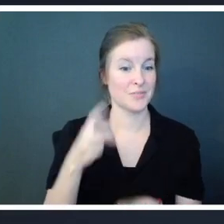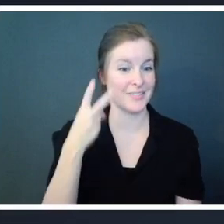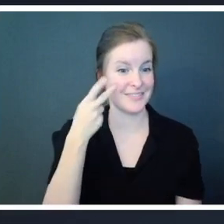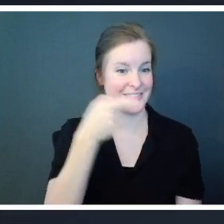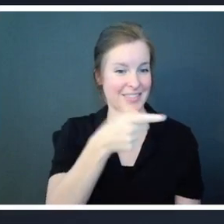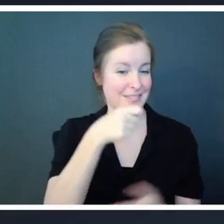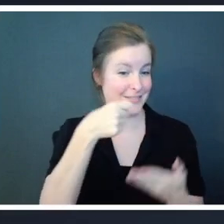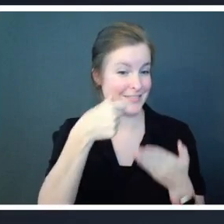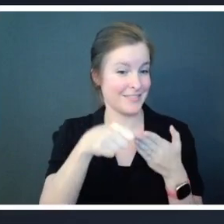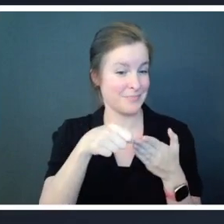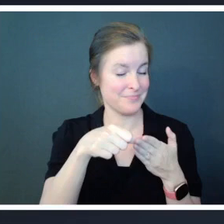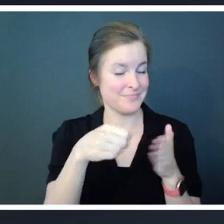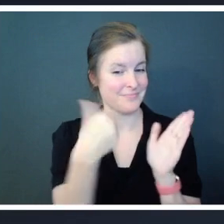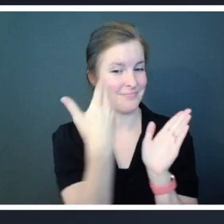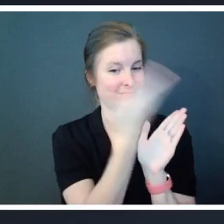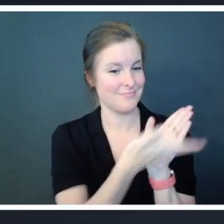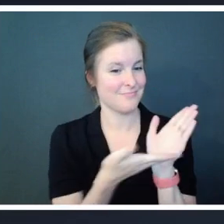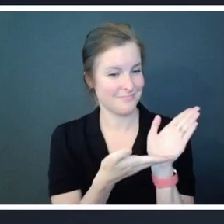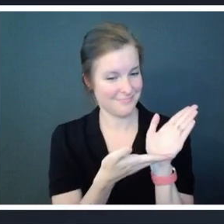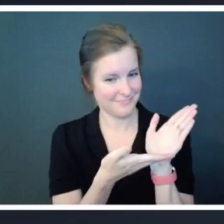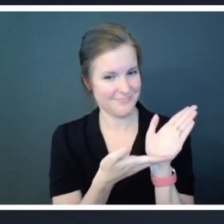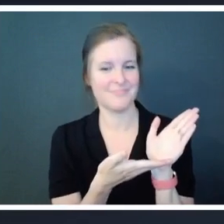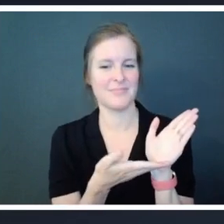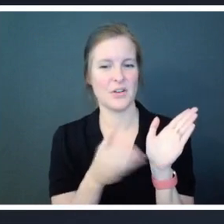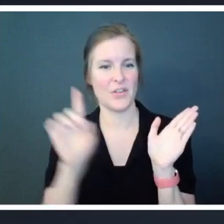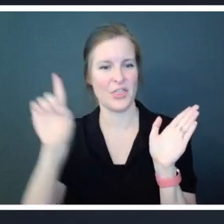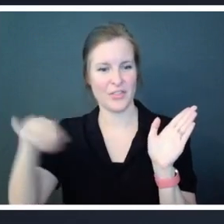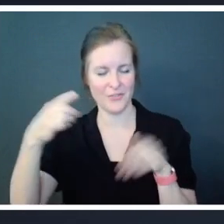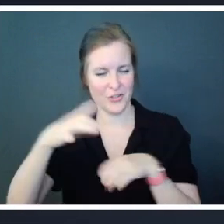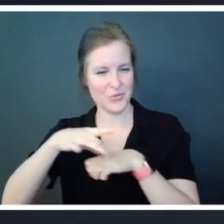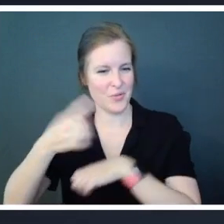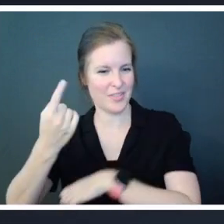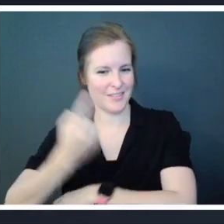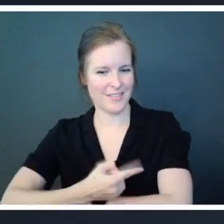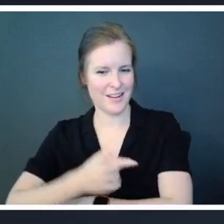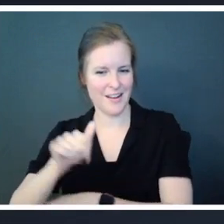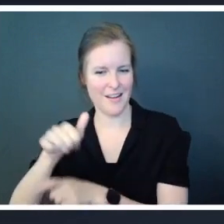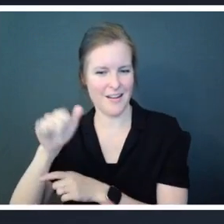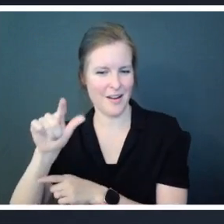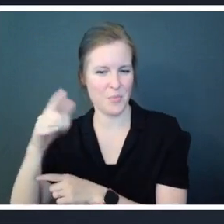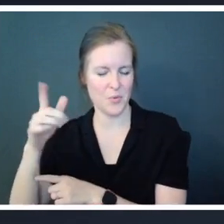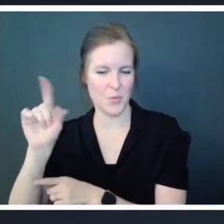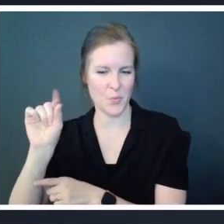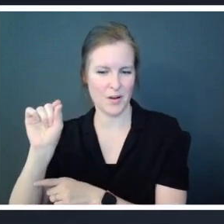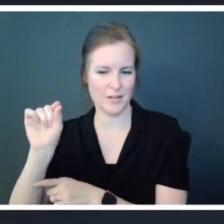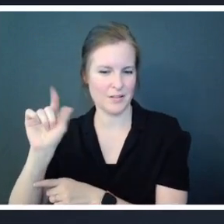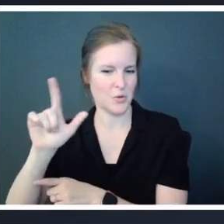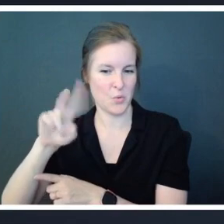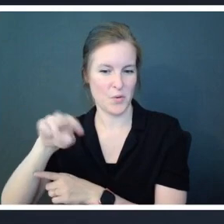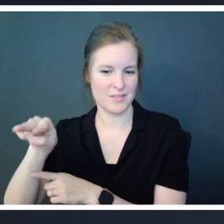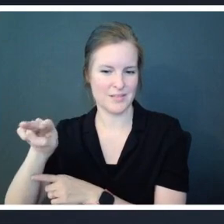of the very First Earth Day, which was April 22nd, 1970. In the 54 years since that occasion,